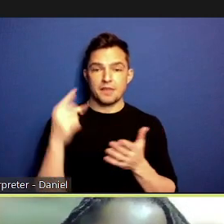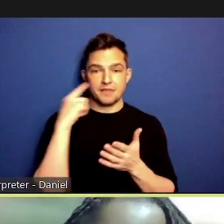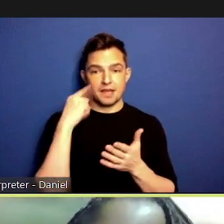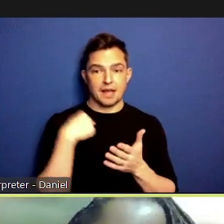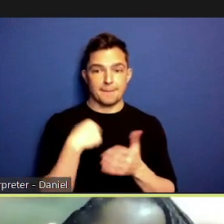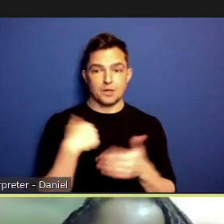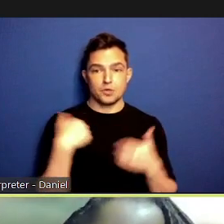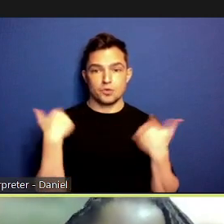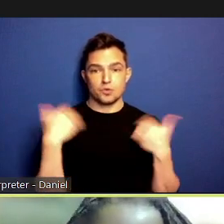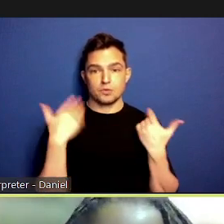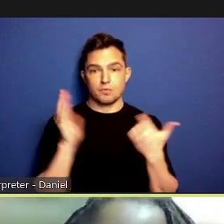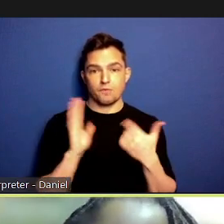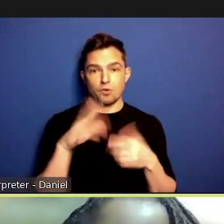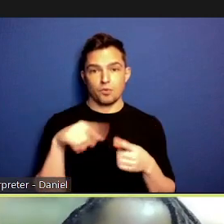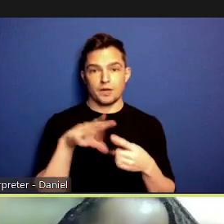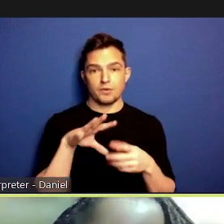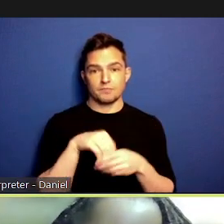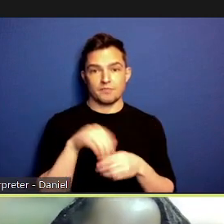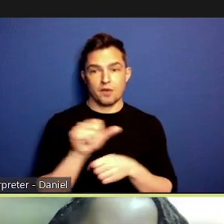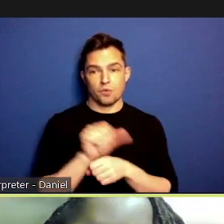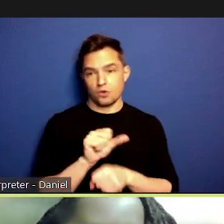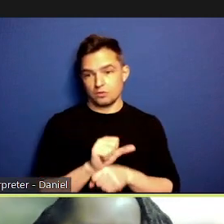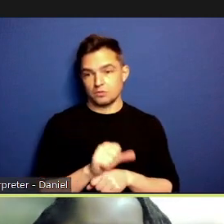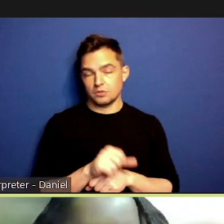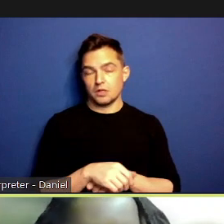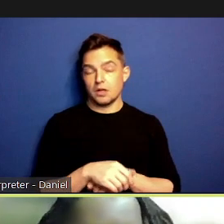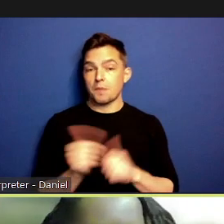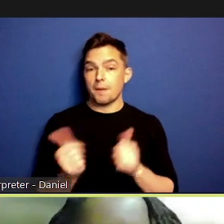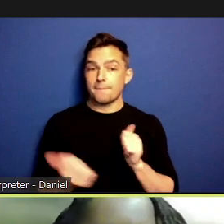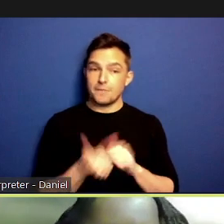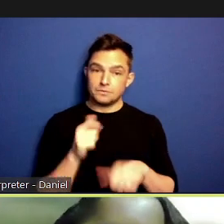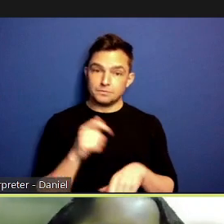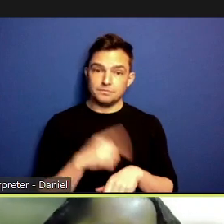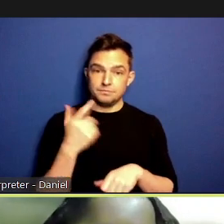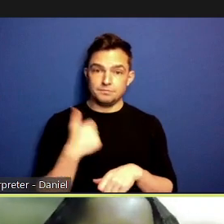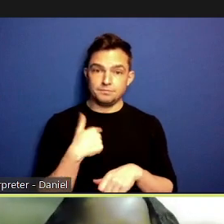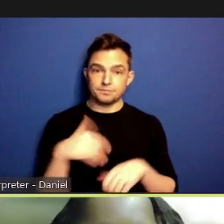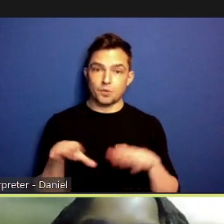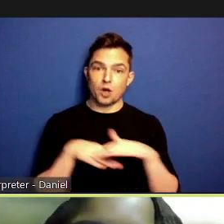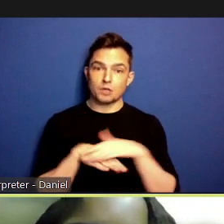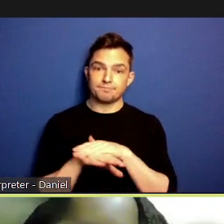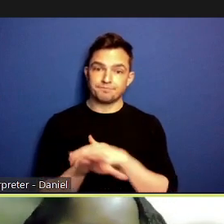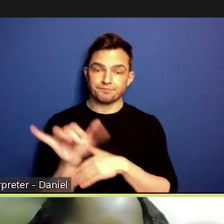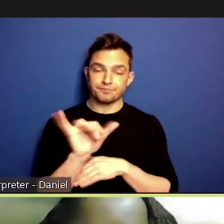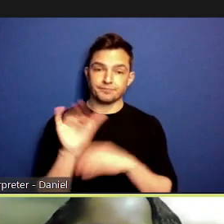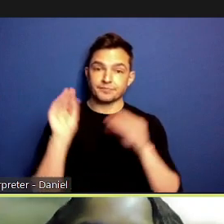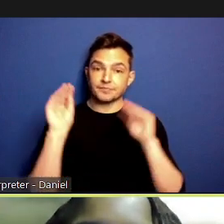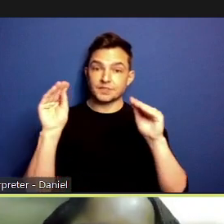to do that work. But for the most part, because I'm walking in as an educator with this job